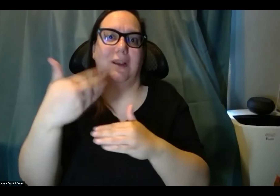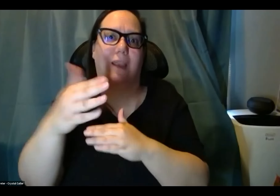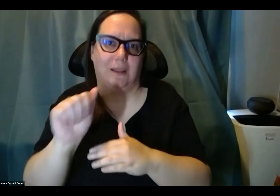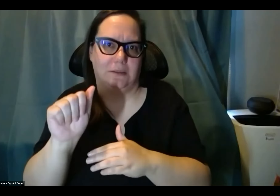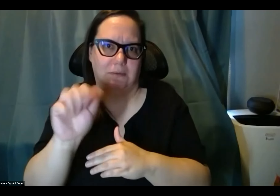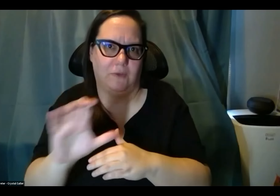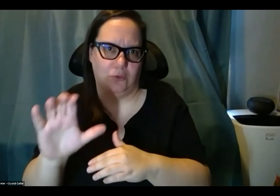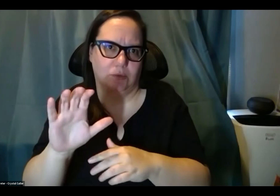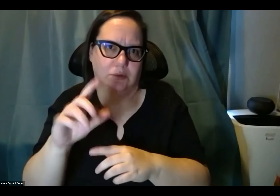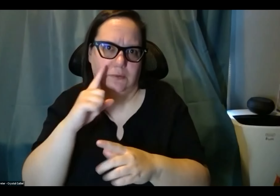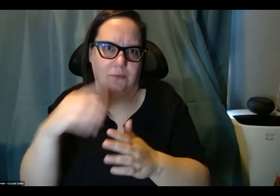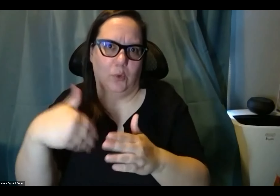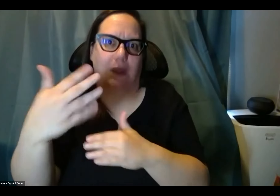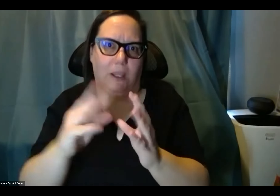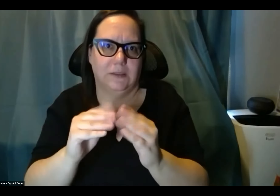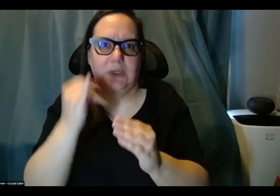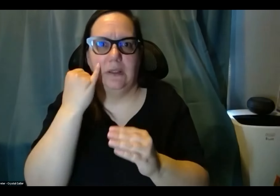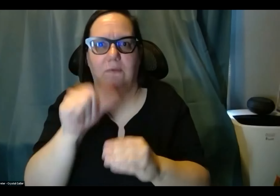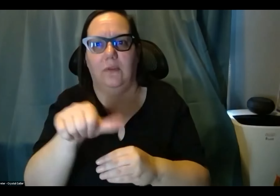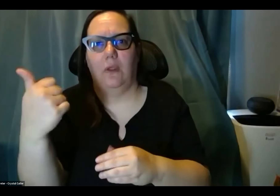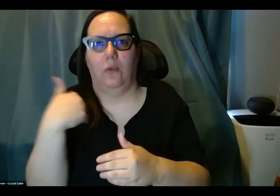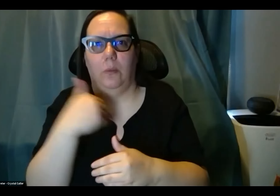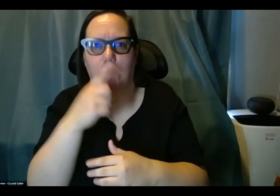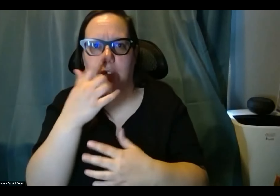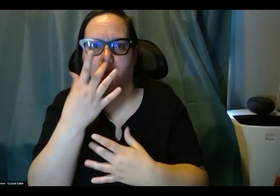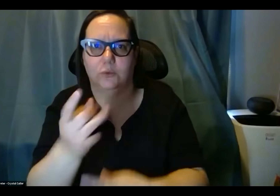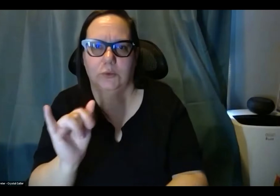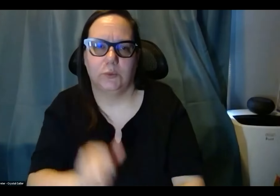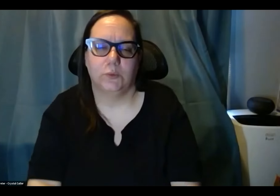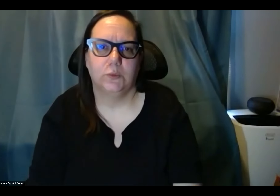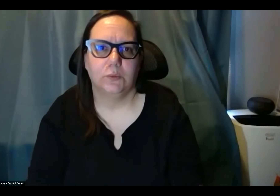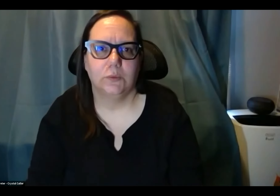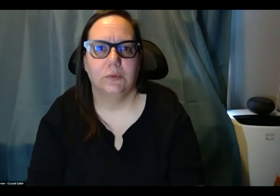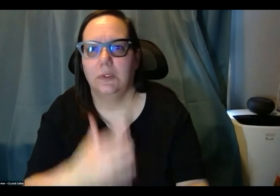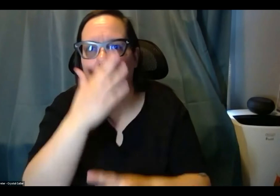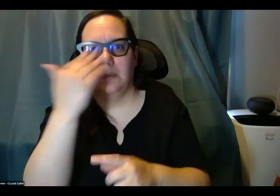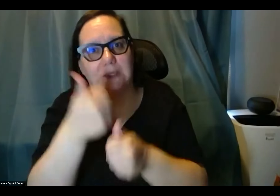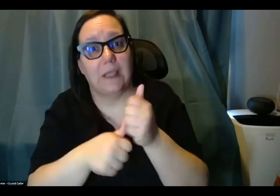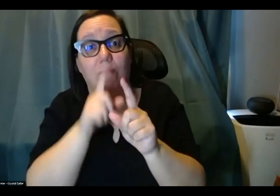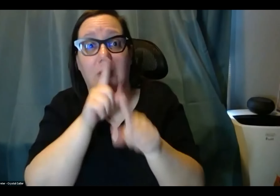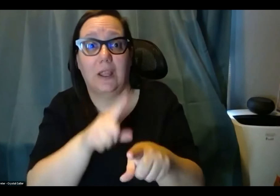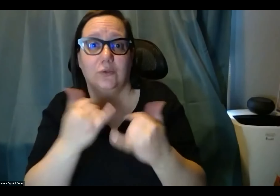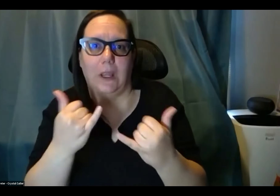members are interested in that. Cause every answer I give you right now is depends and